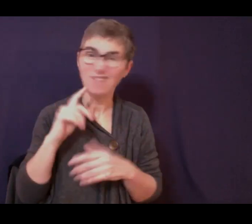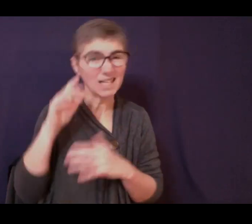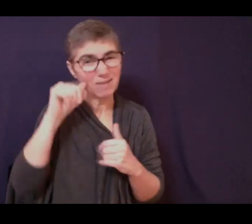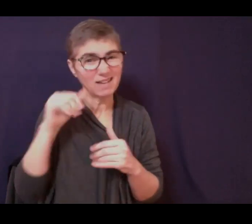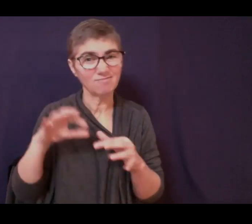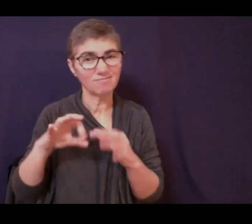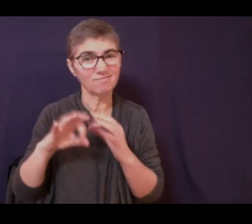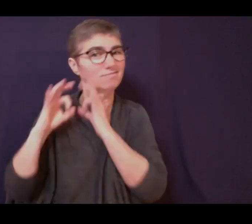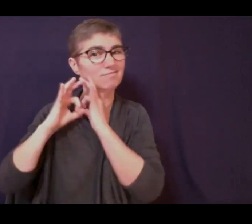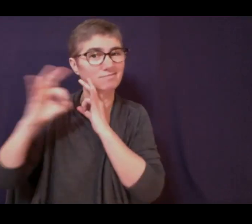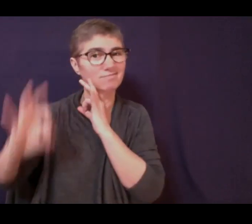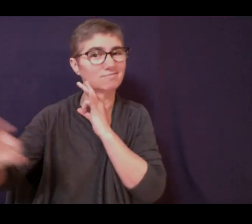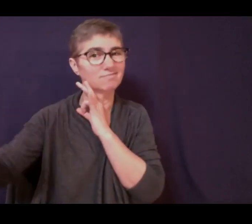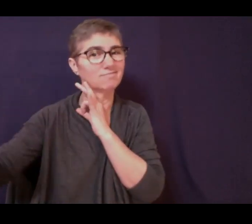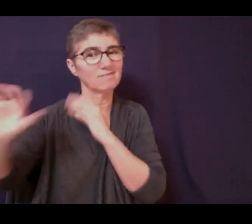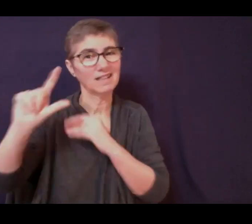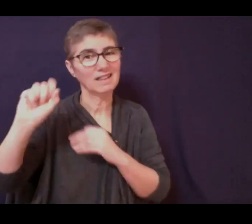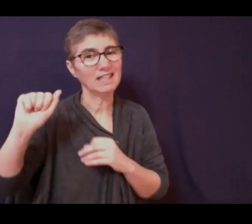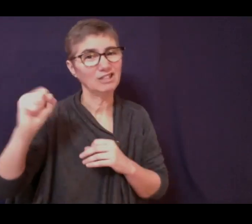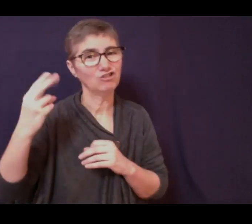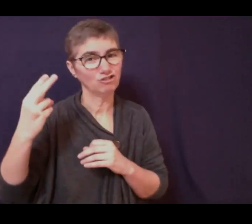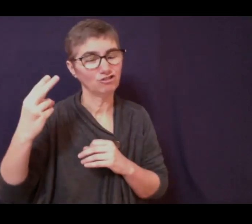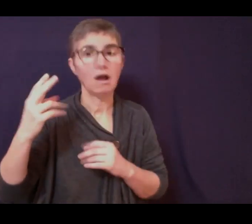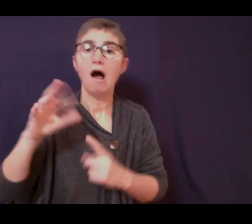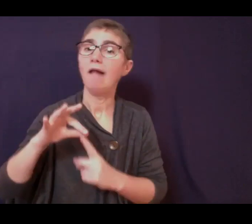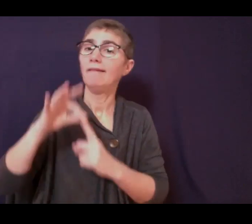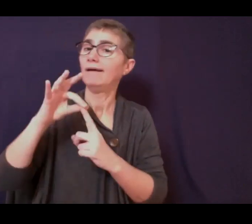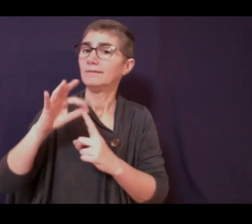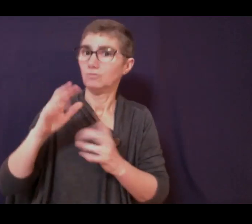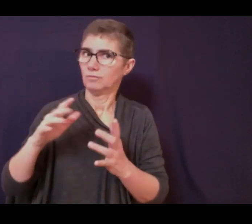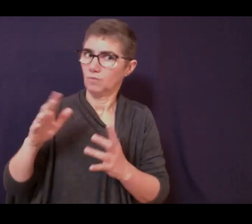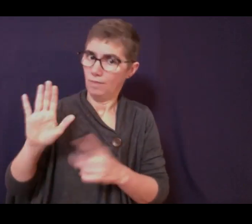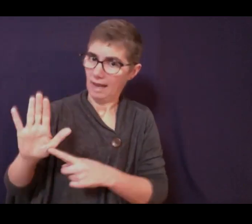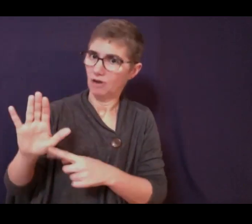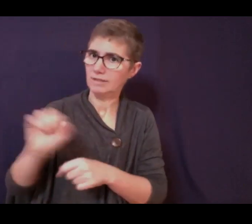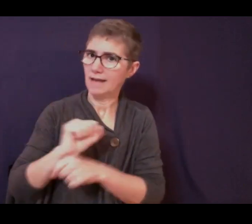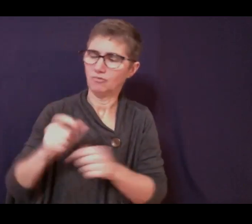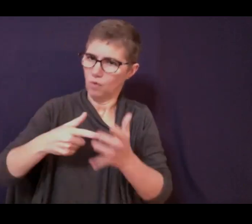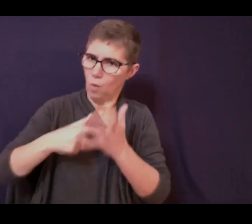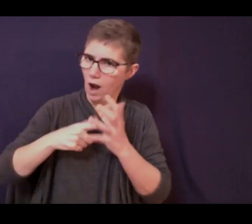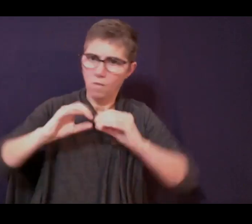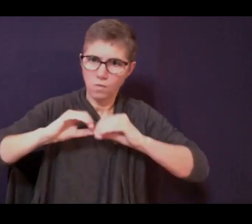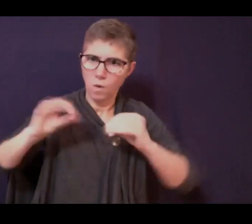tasks that they perform requires them to be off a leash and if that is the case then you